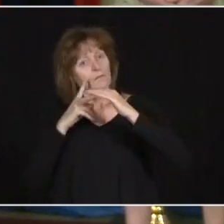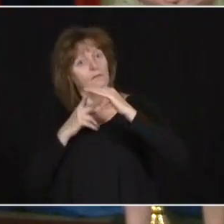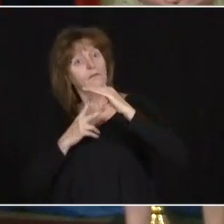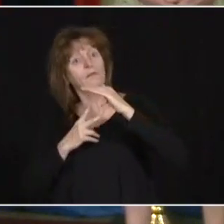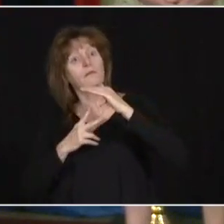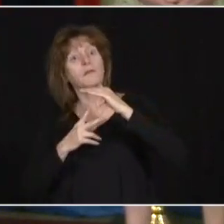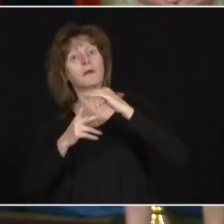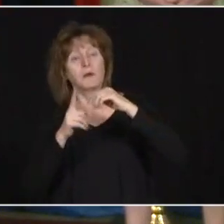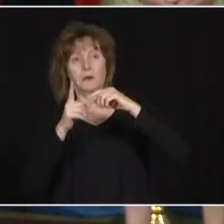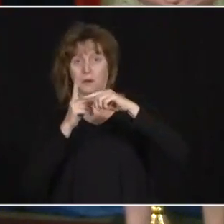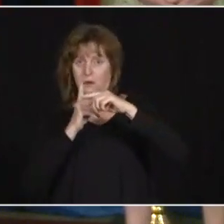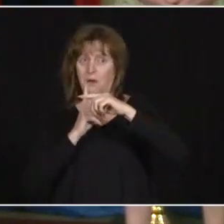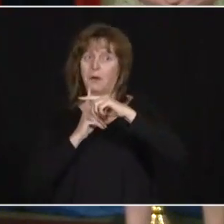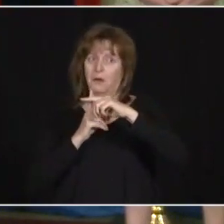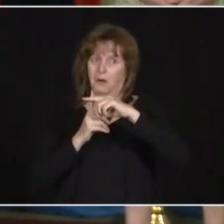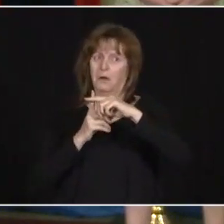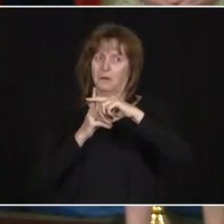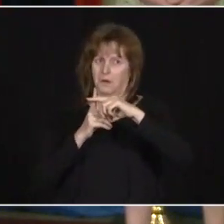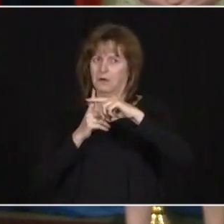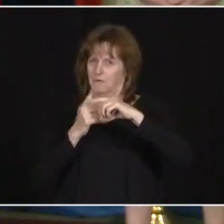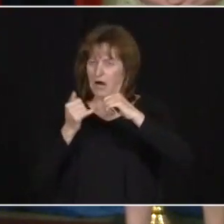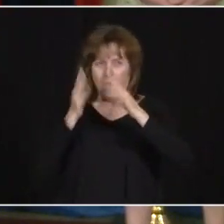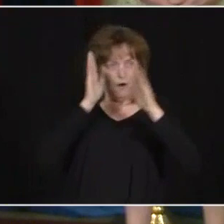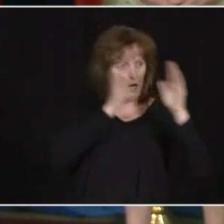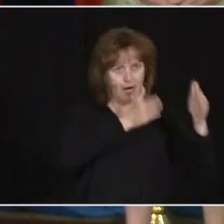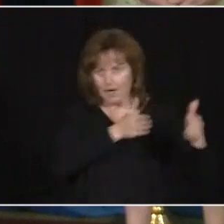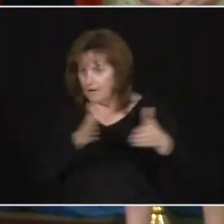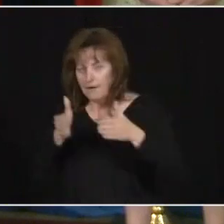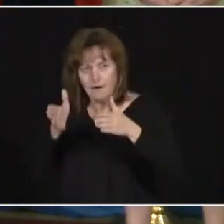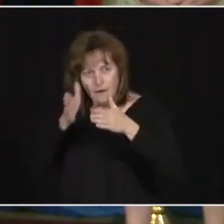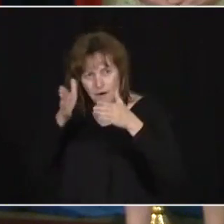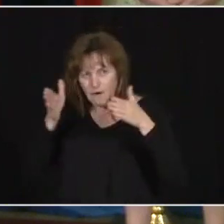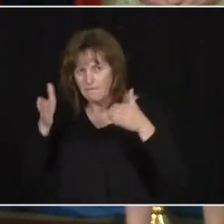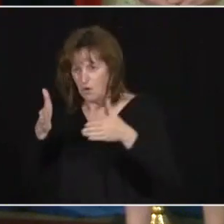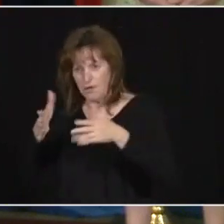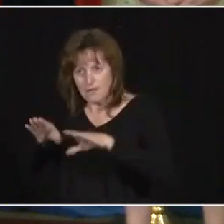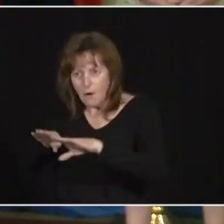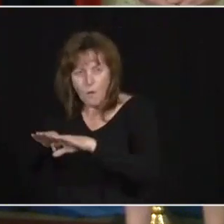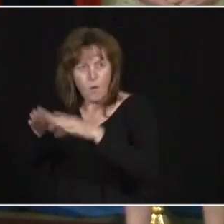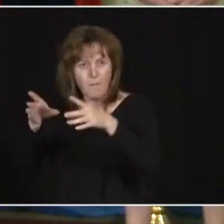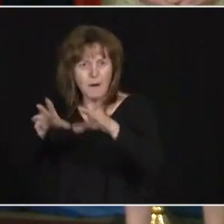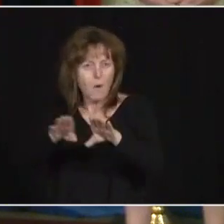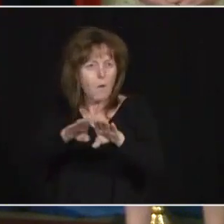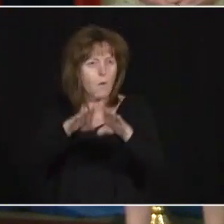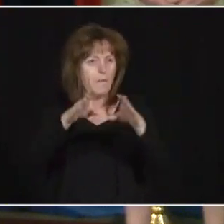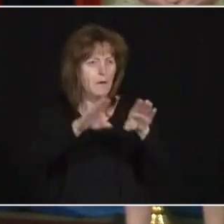opening things up as quickly as we can, in a safe and measured way. We will open